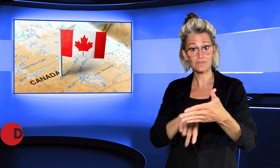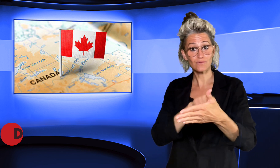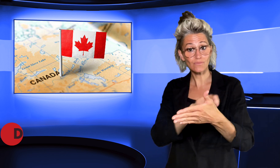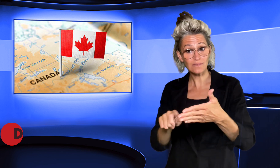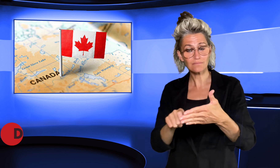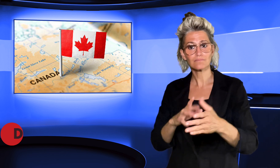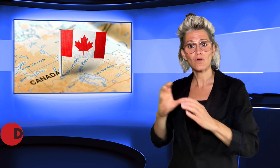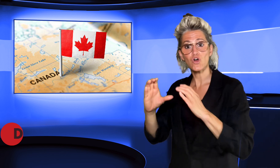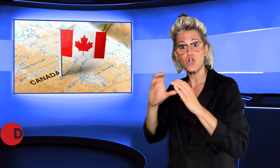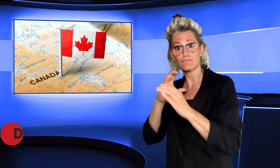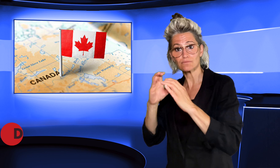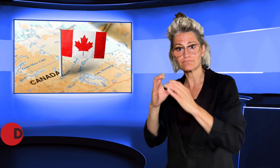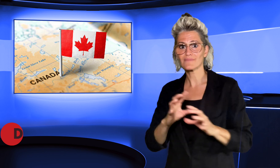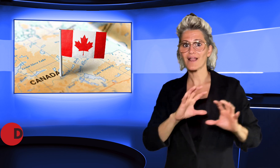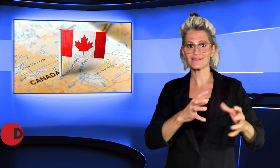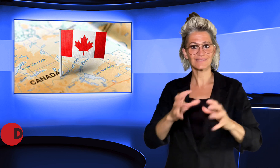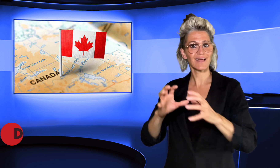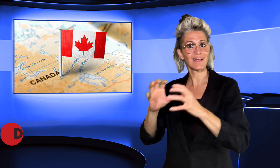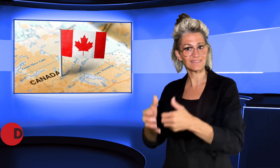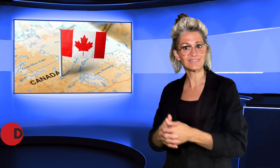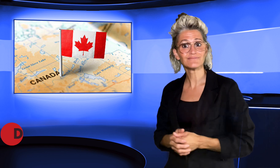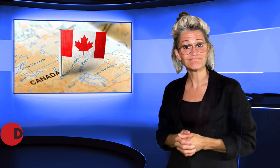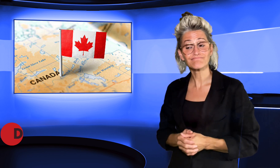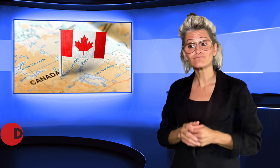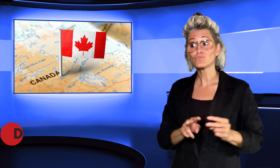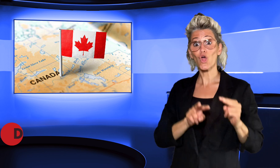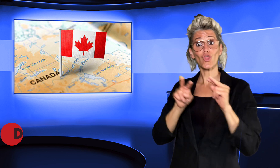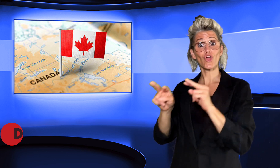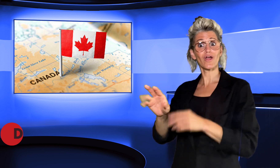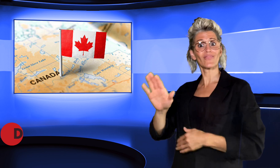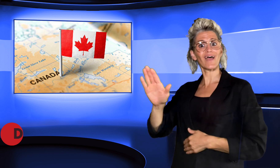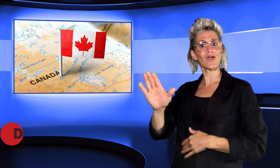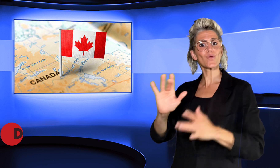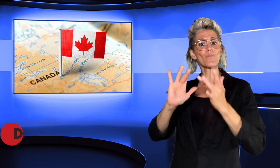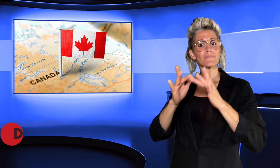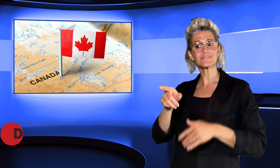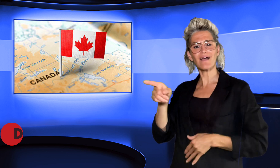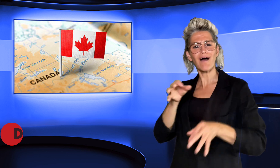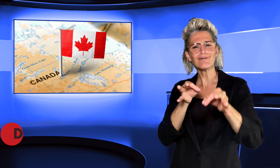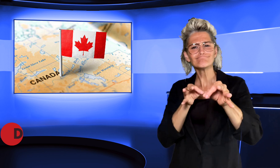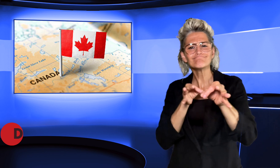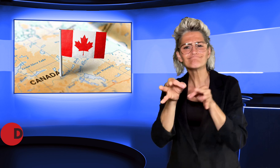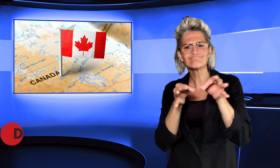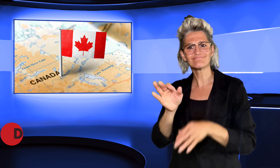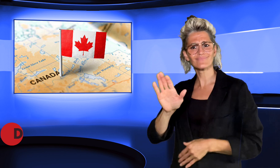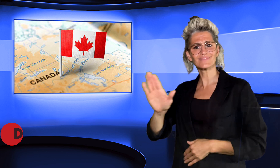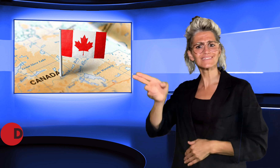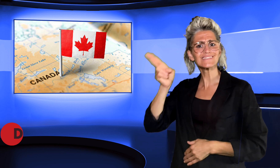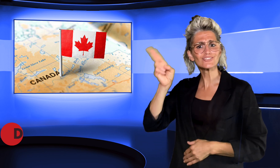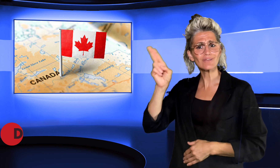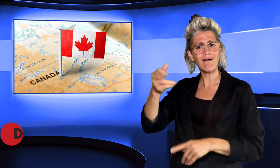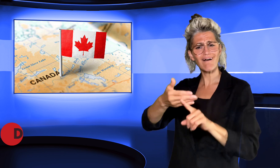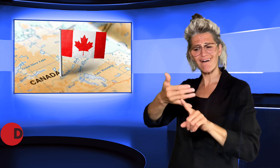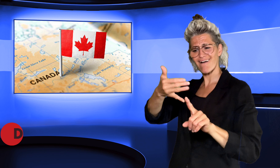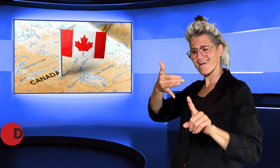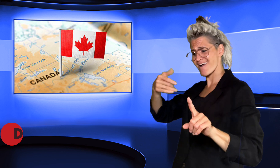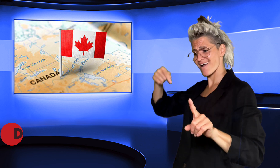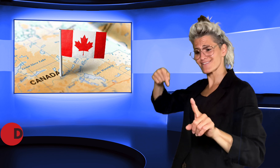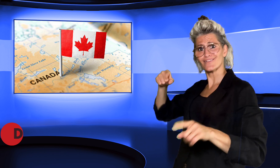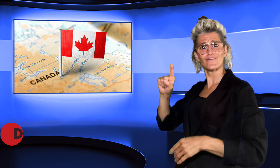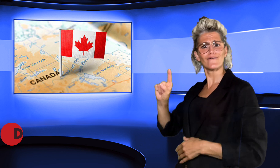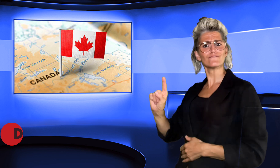literacy and communication classes. Looking at the history on their website,